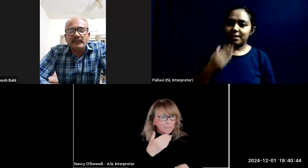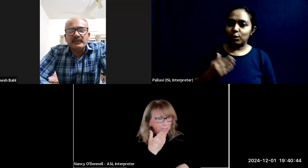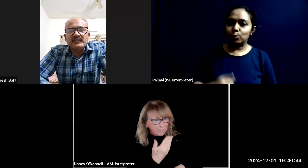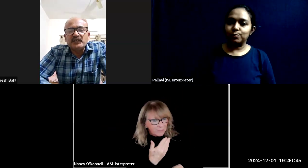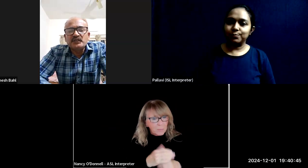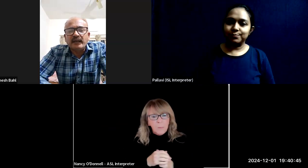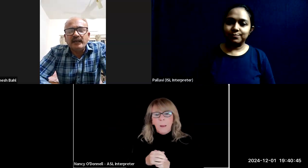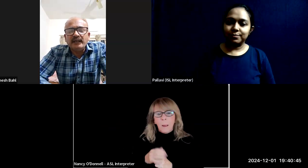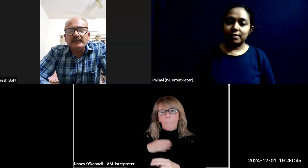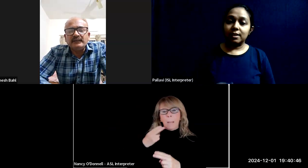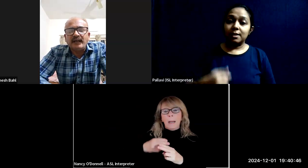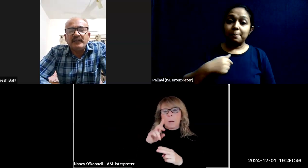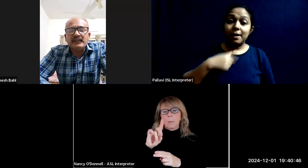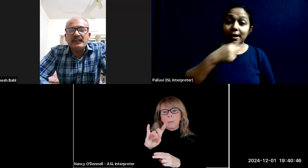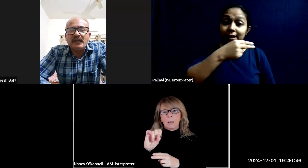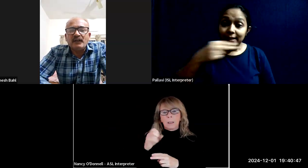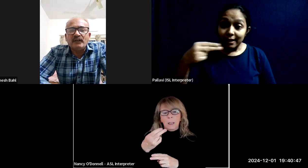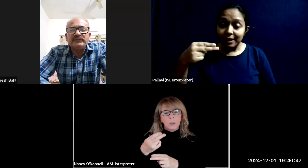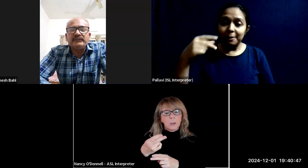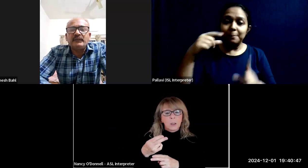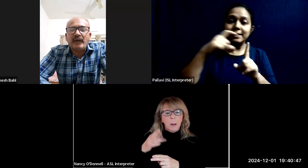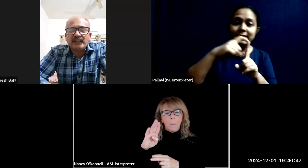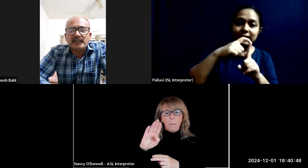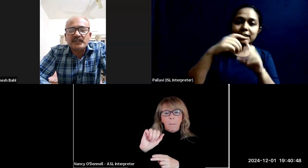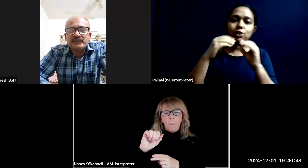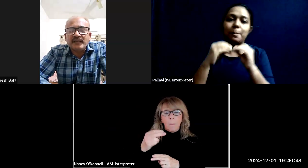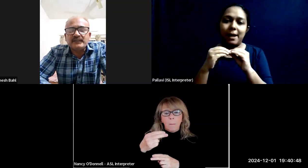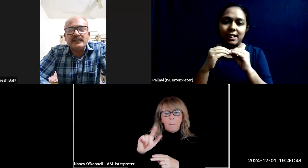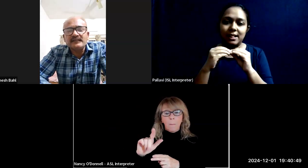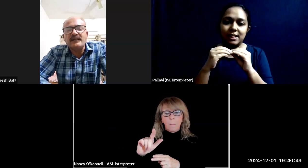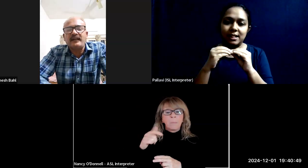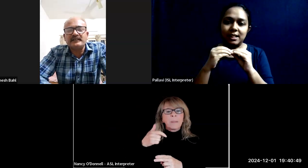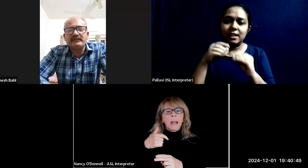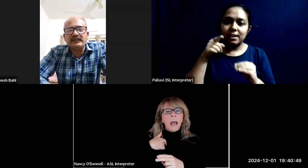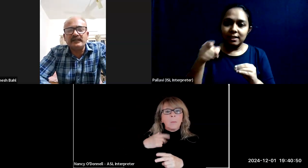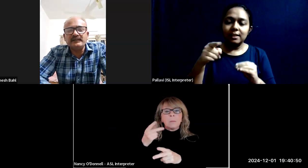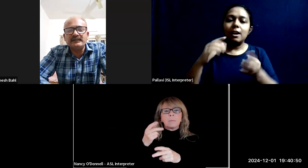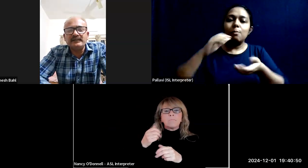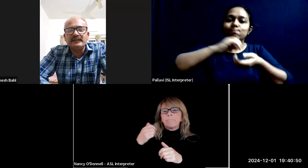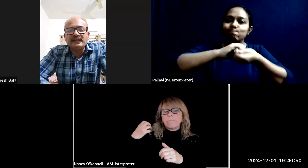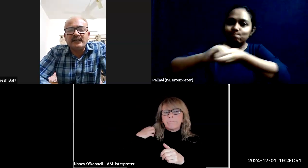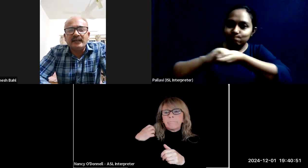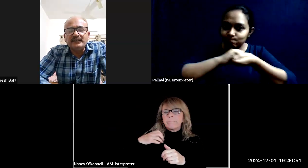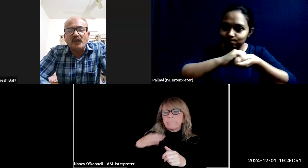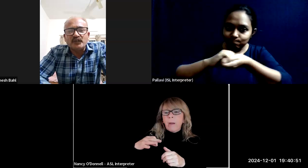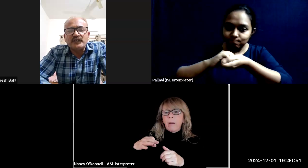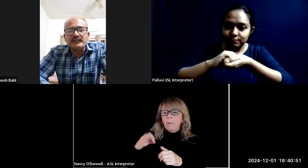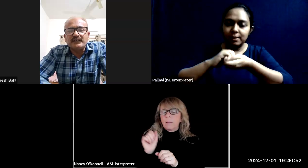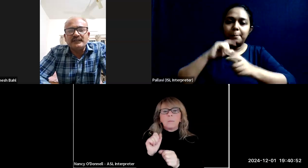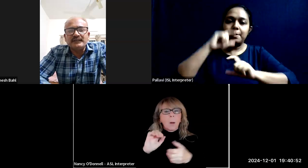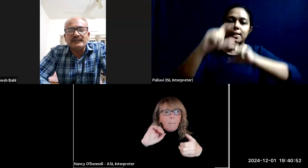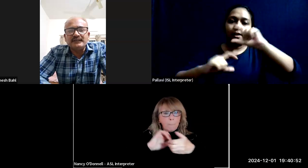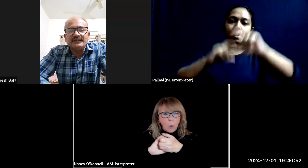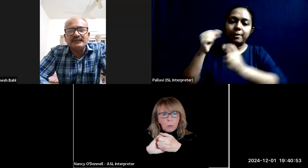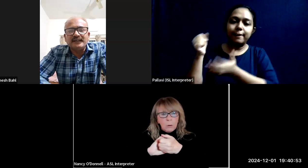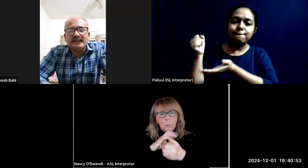My name is Dinesh Bahl and I'm taking care of partnership and CSR activities in Torchit